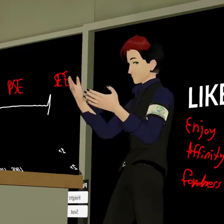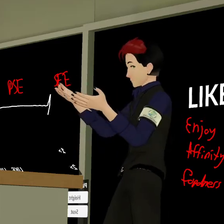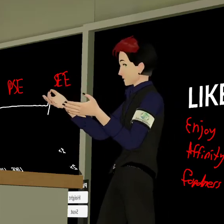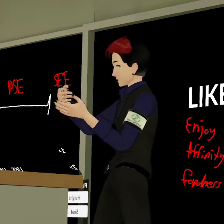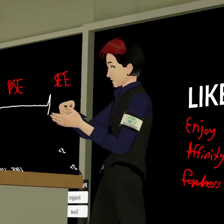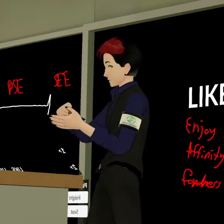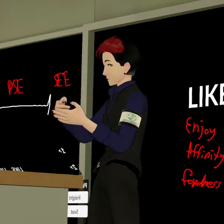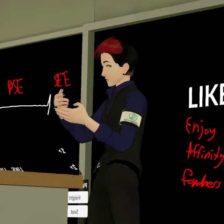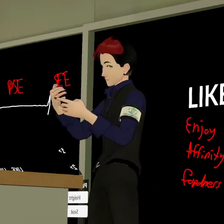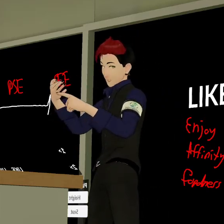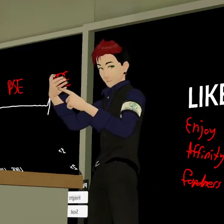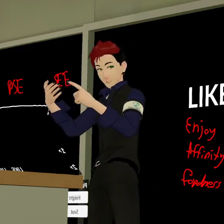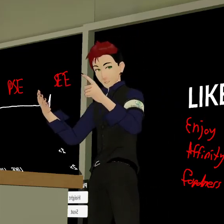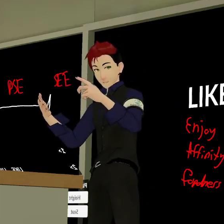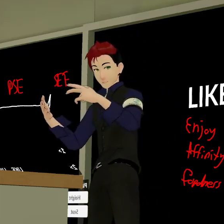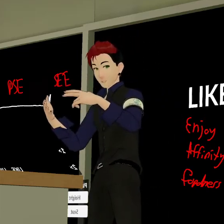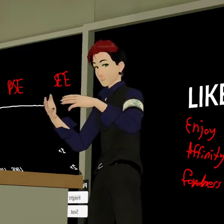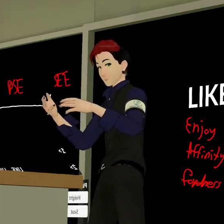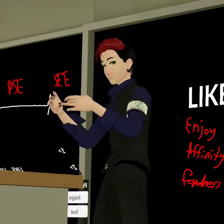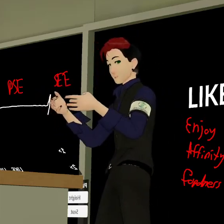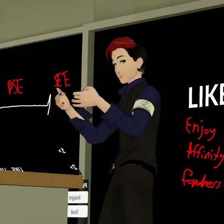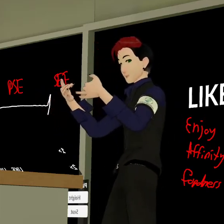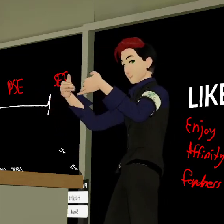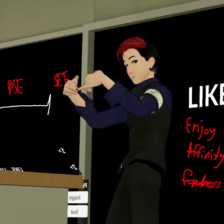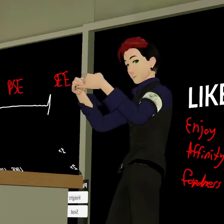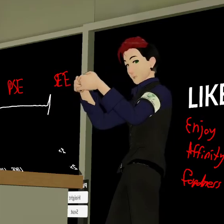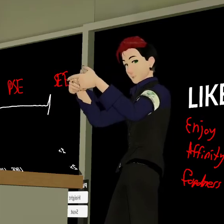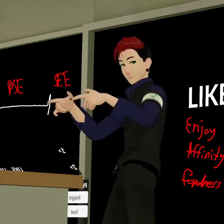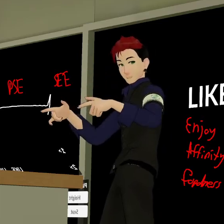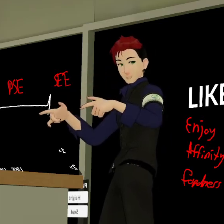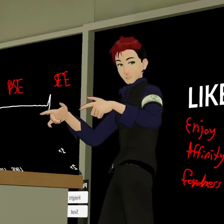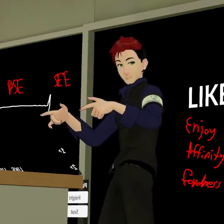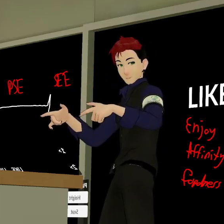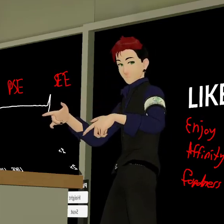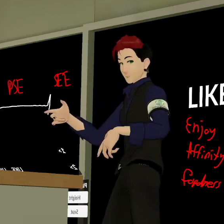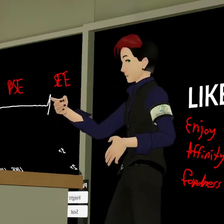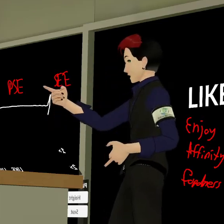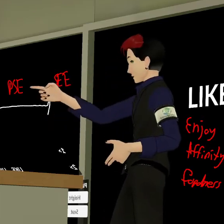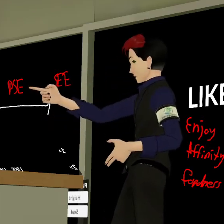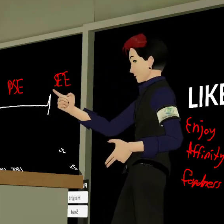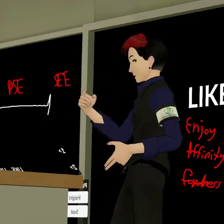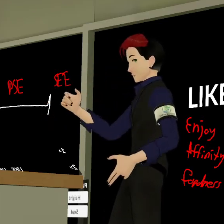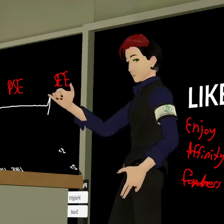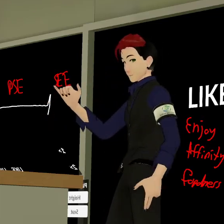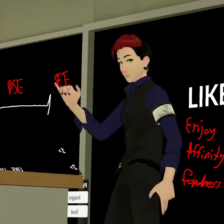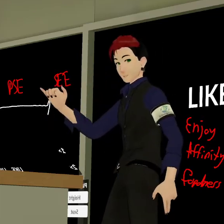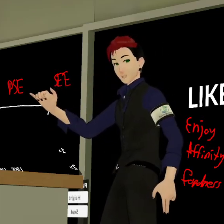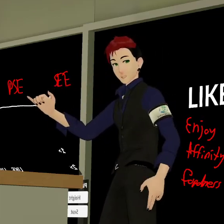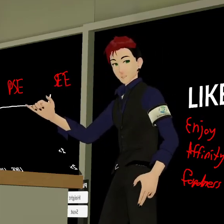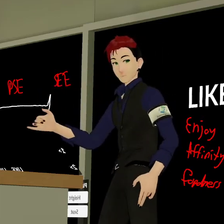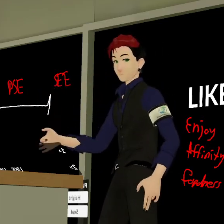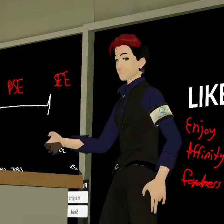and this goes back I can go ahead and expand on this this goes back to playing with the language like I can say me and him are like